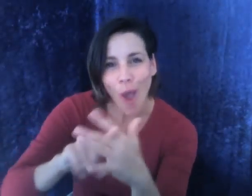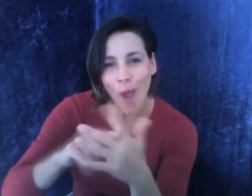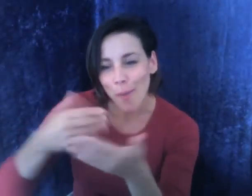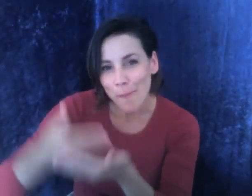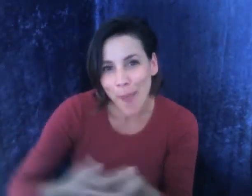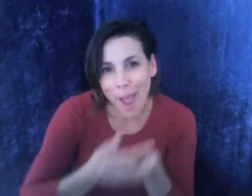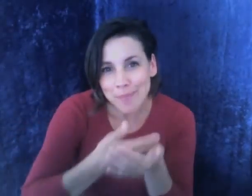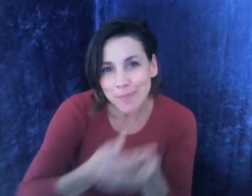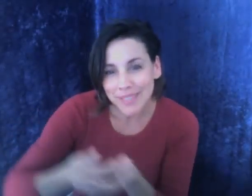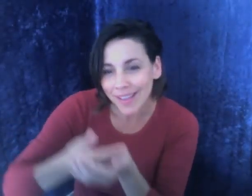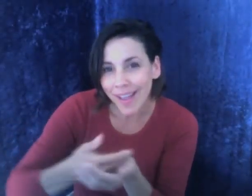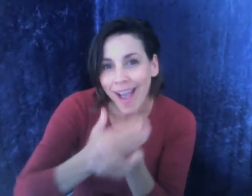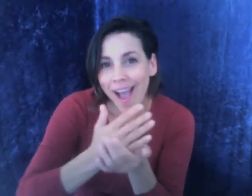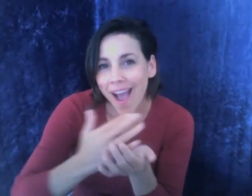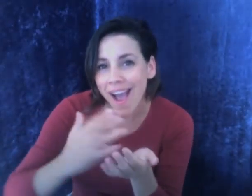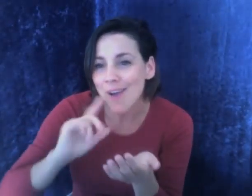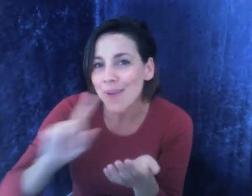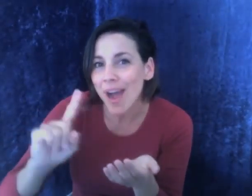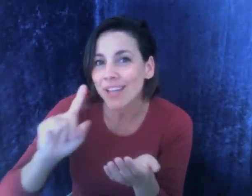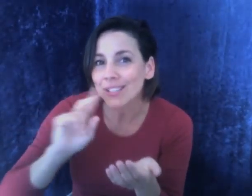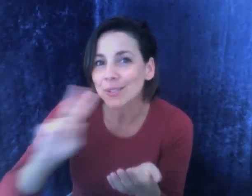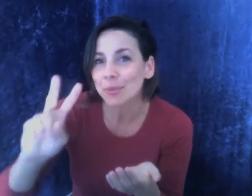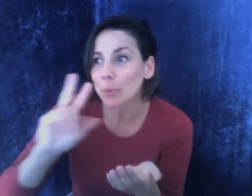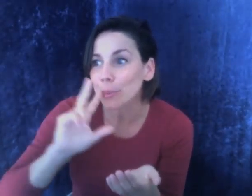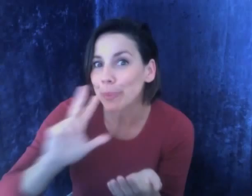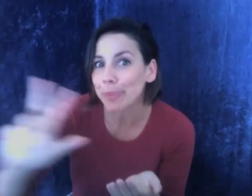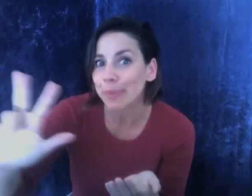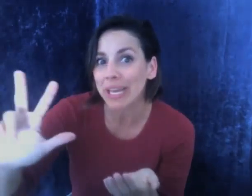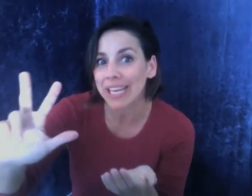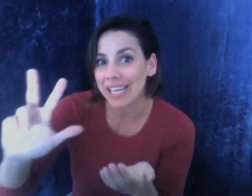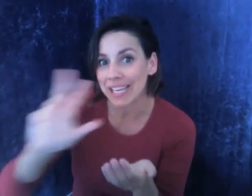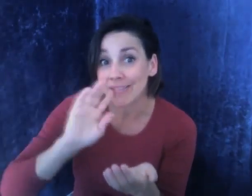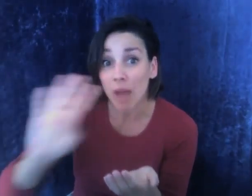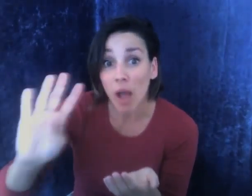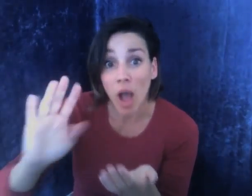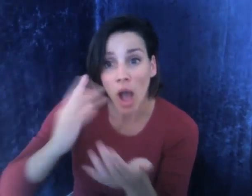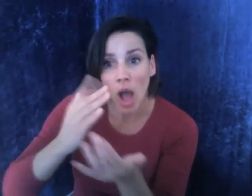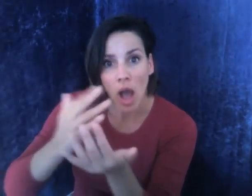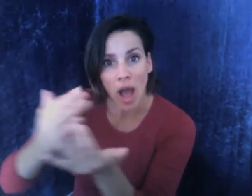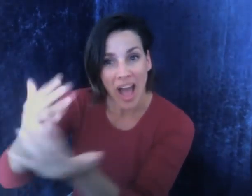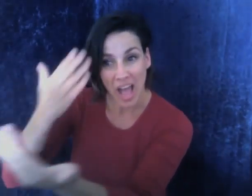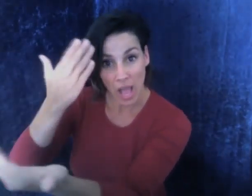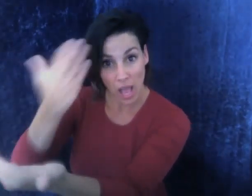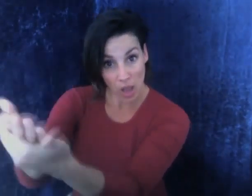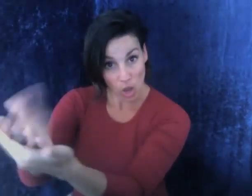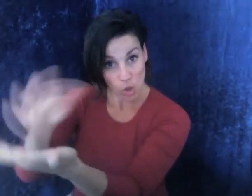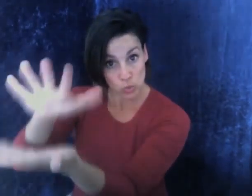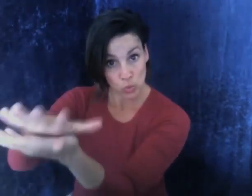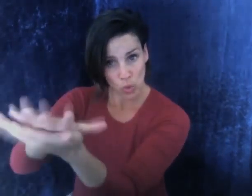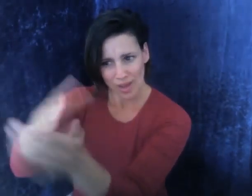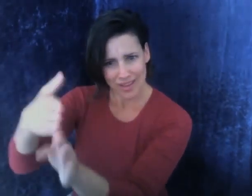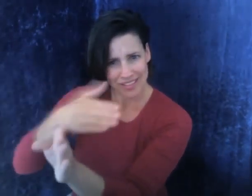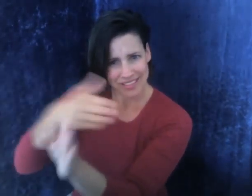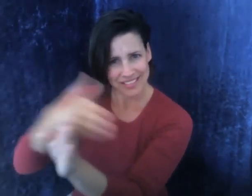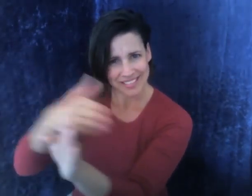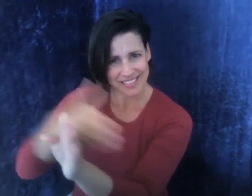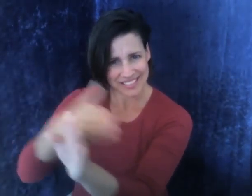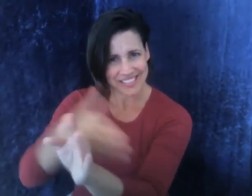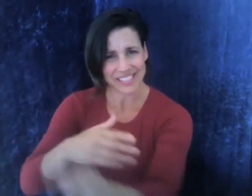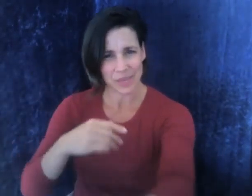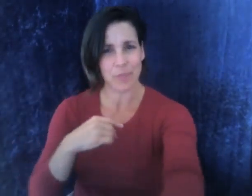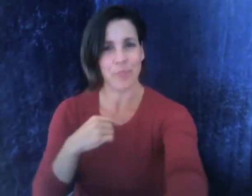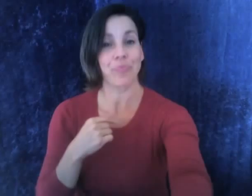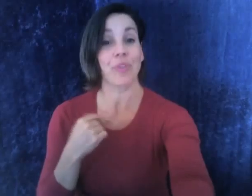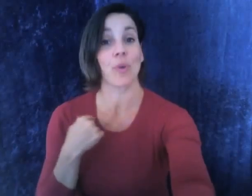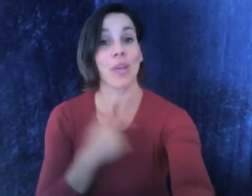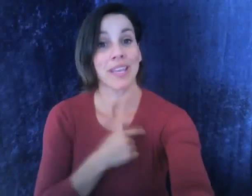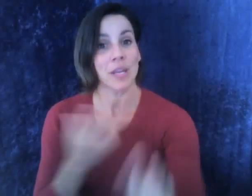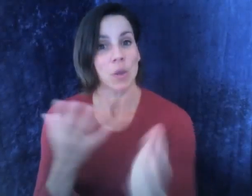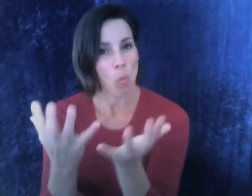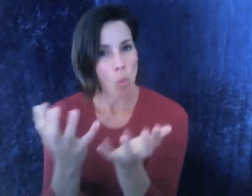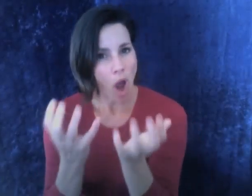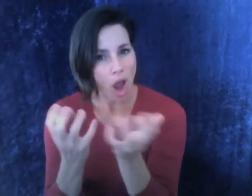during the child's critical years from birth to five before the child enters school.